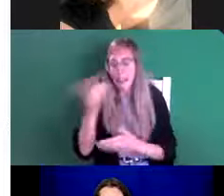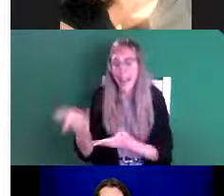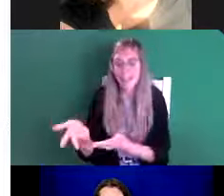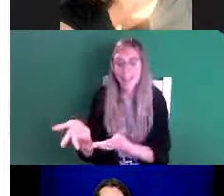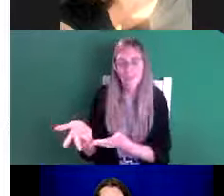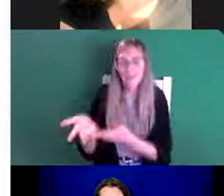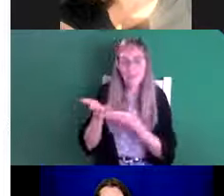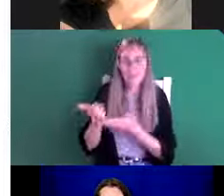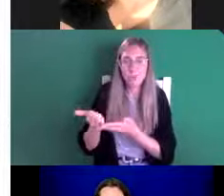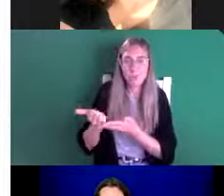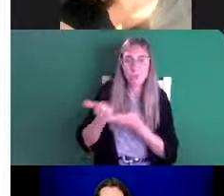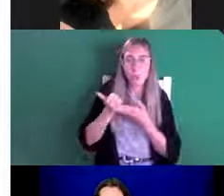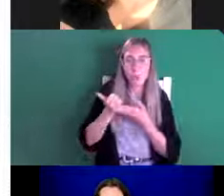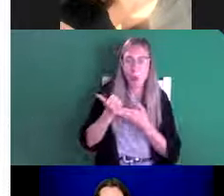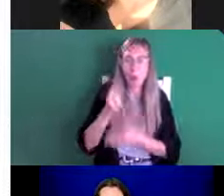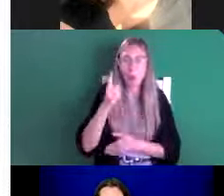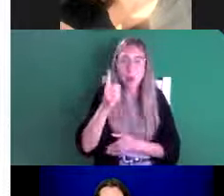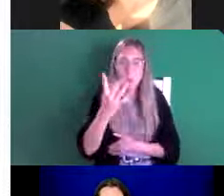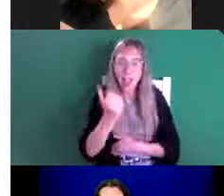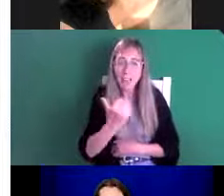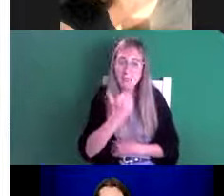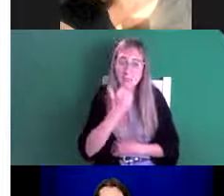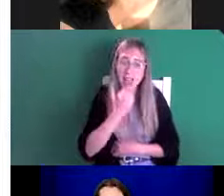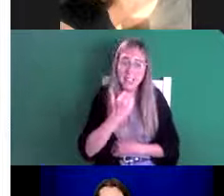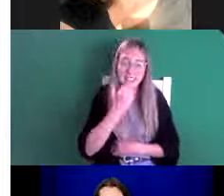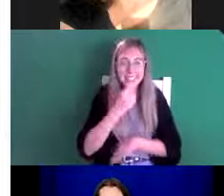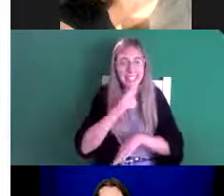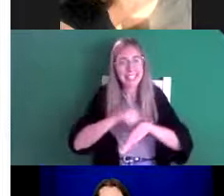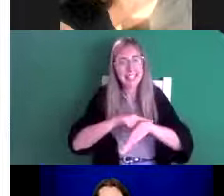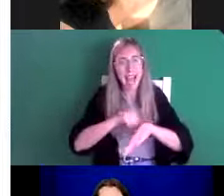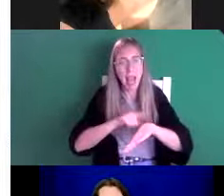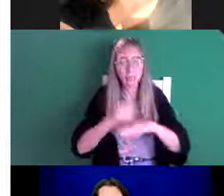there's plenty of time to sort out those sort of issues but that could yeah that could be an issue